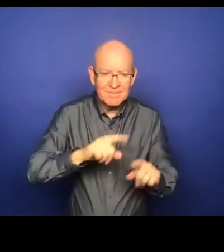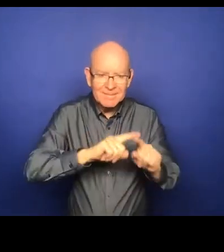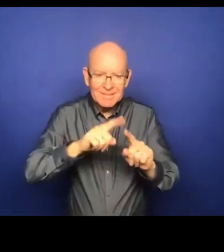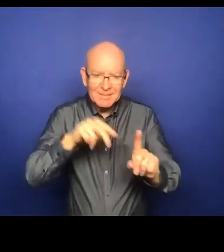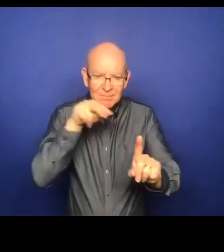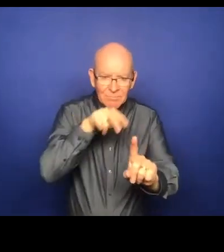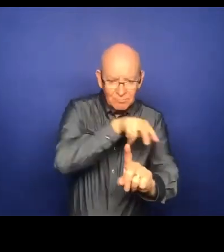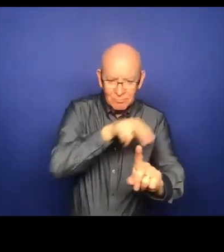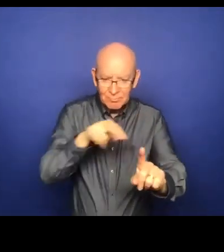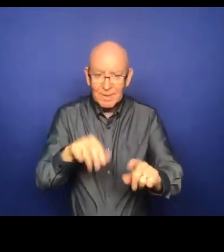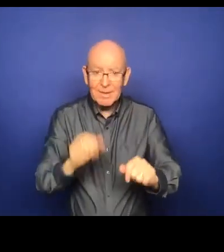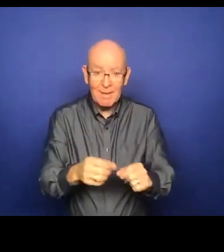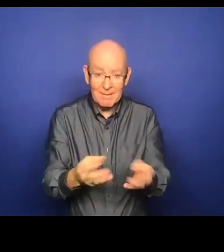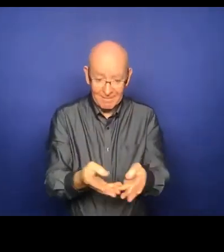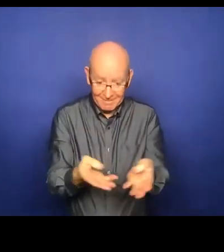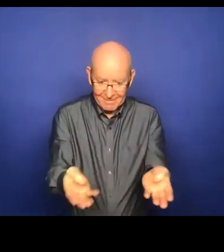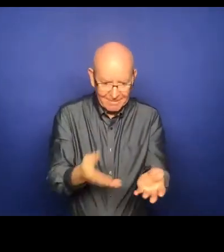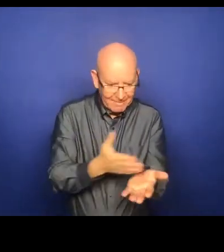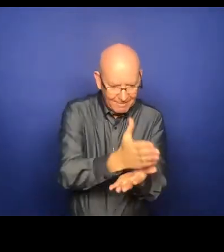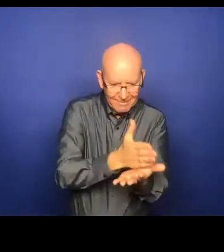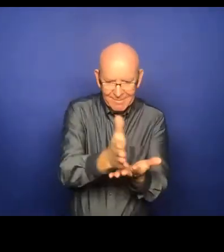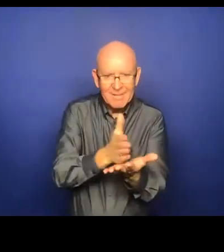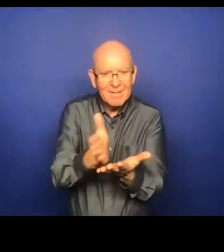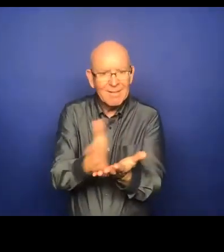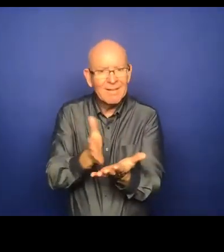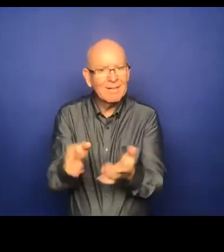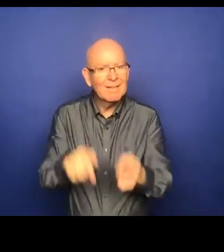I think are